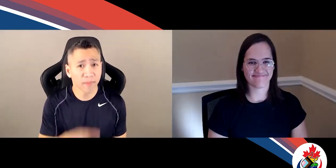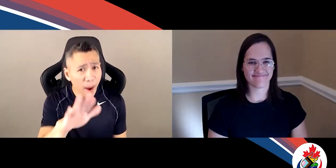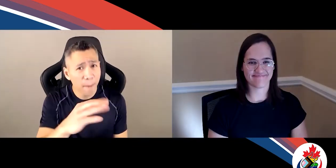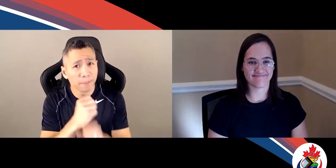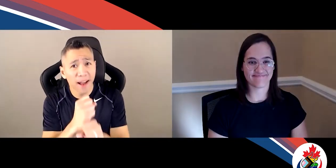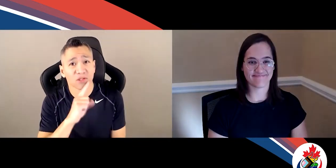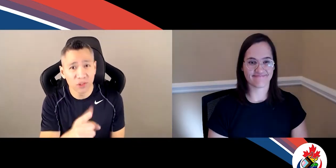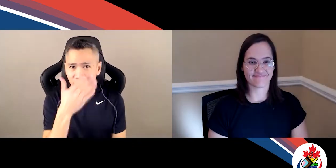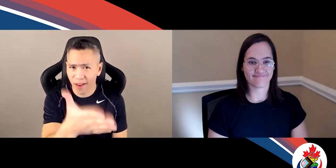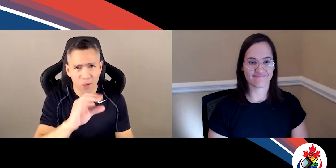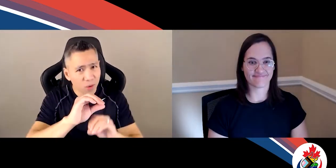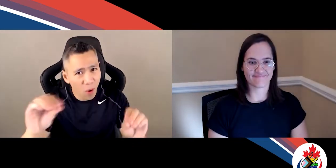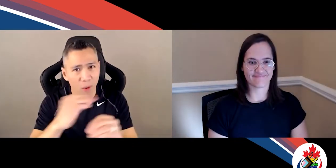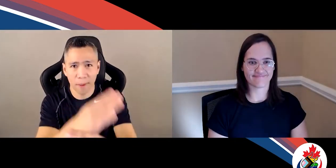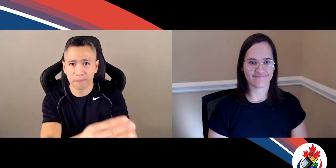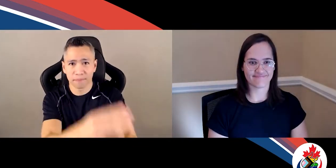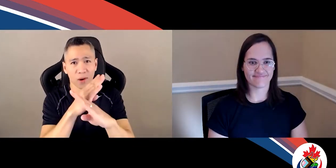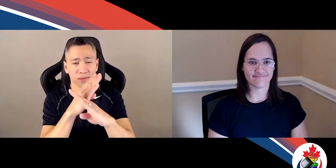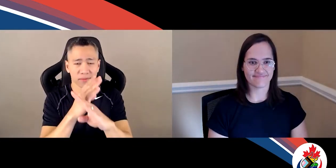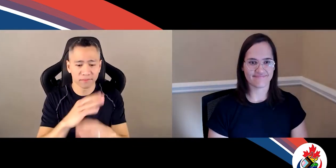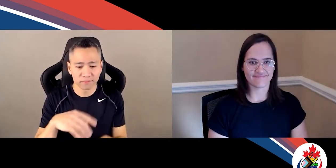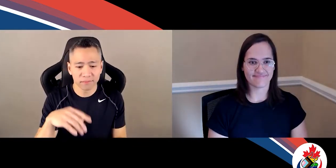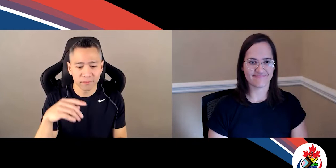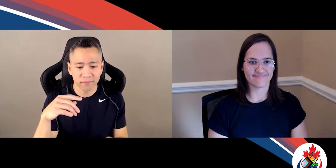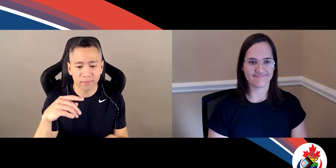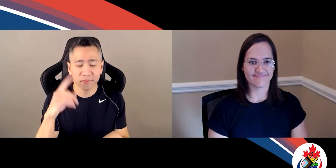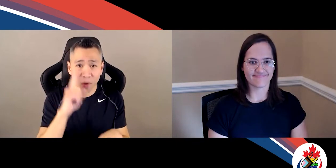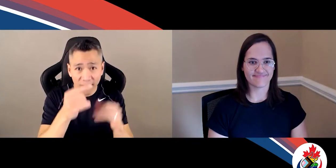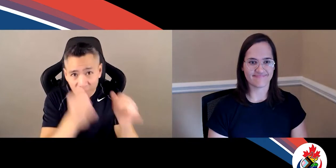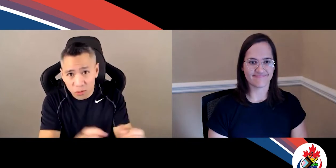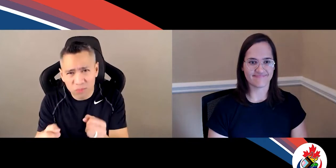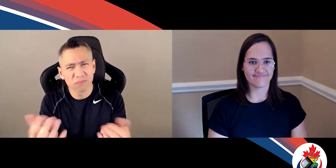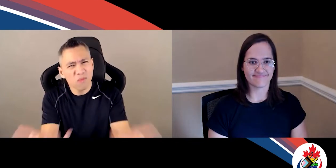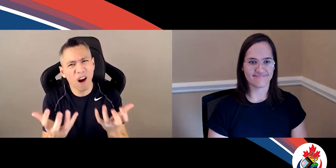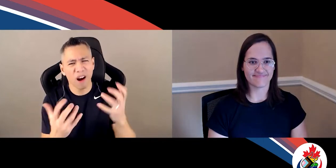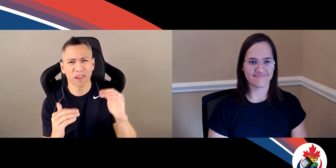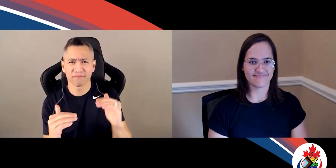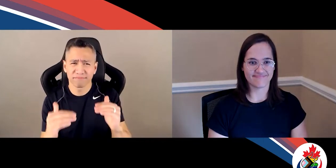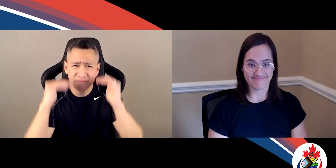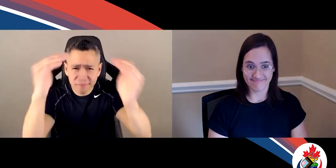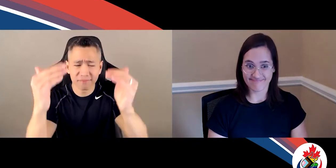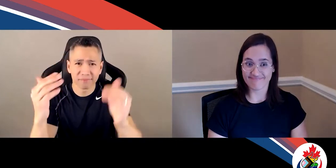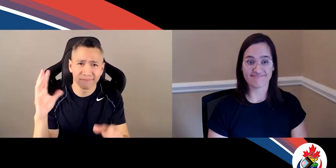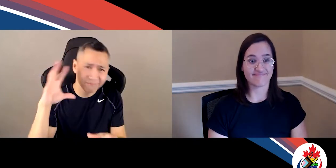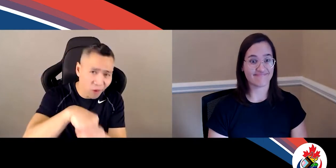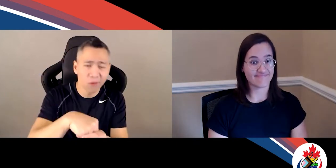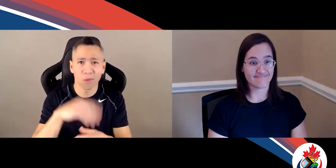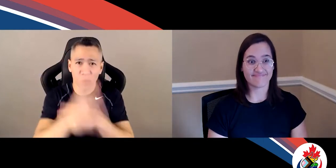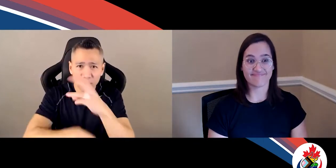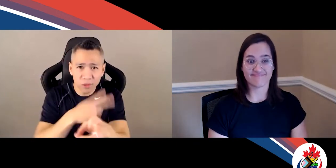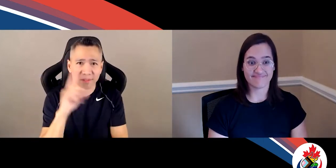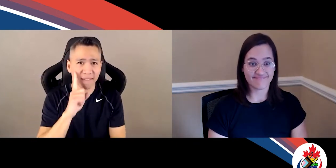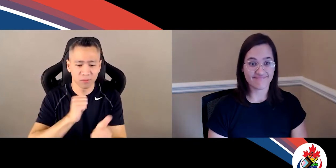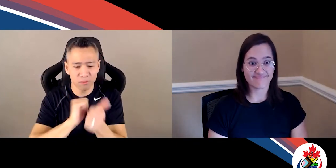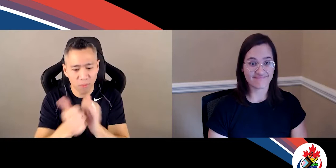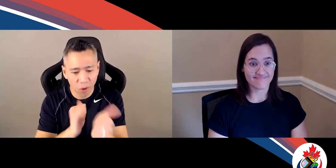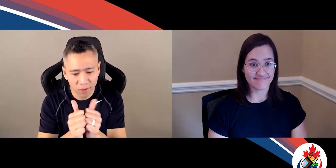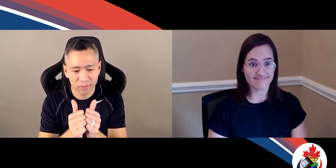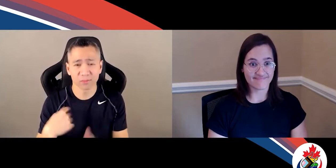Ensure that there are no barriers for individuals wanting to advance in